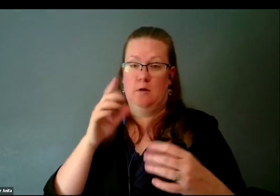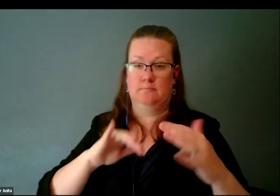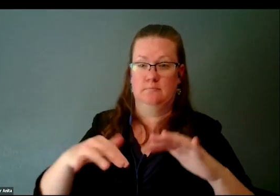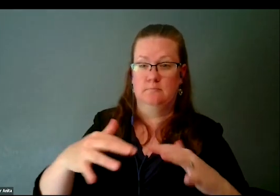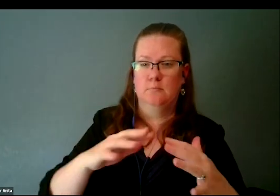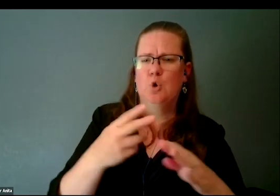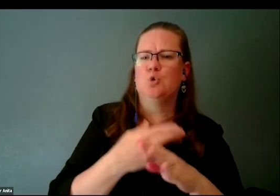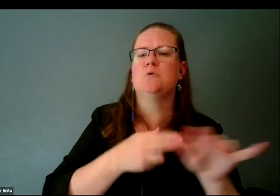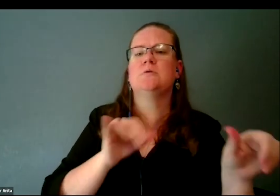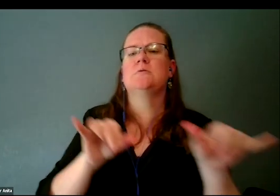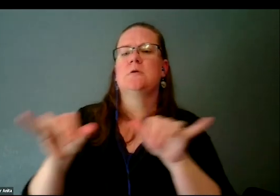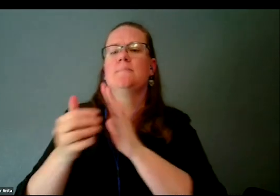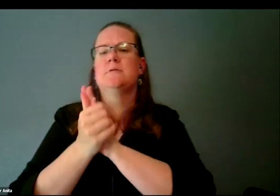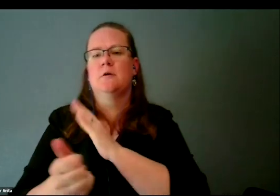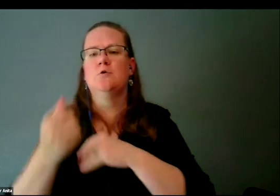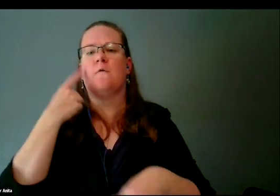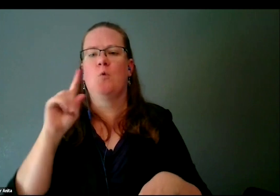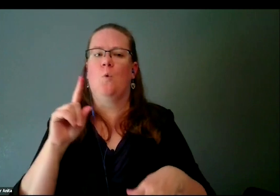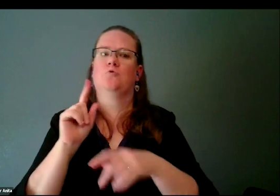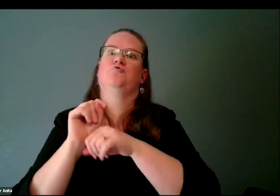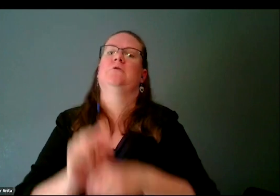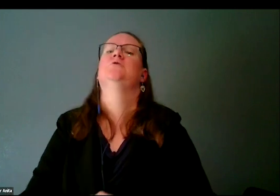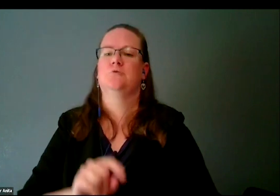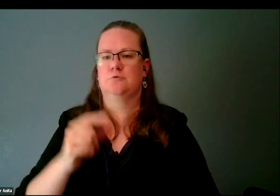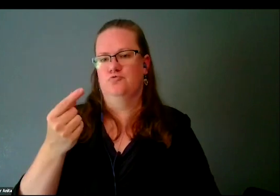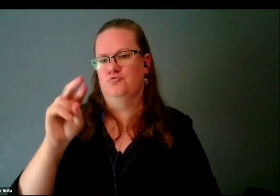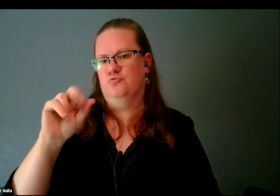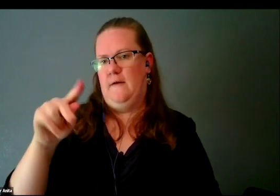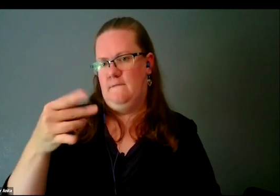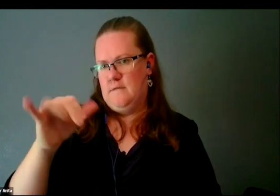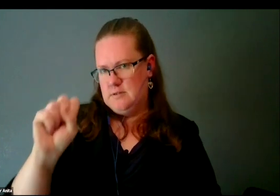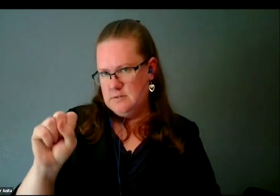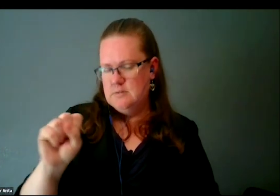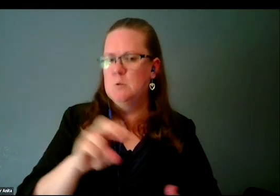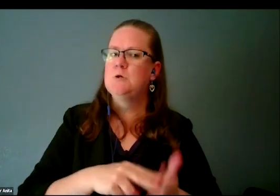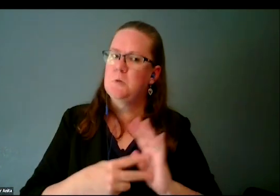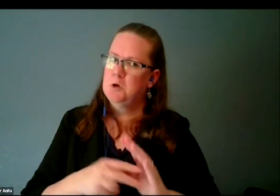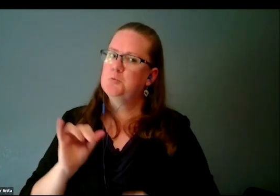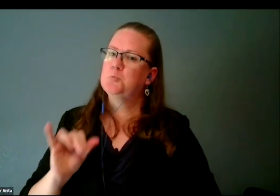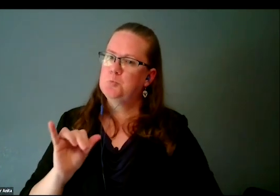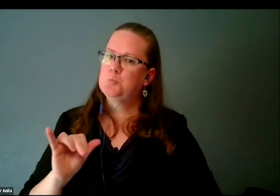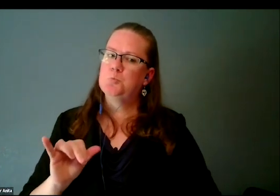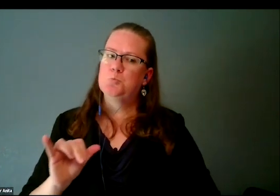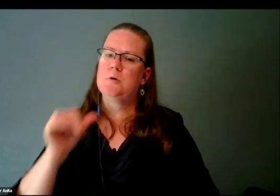in interpreting traditional tactile graphics. I liked that idea of, I'm not really trying